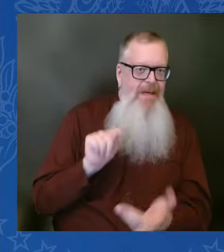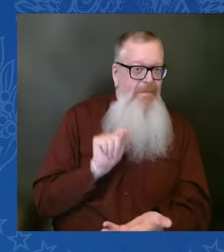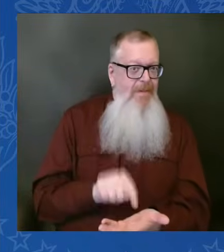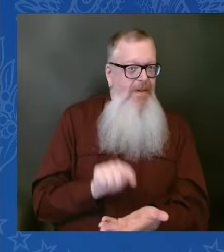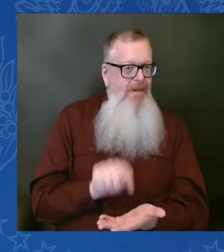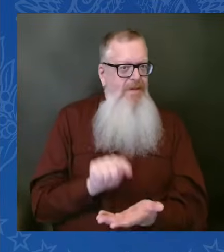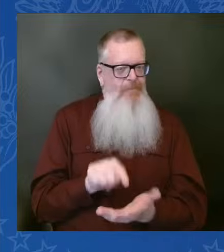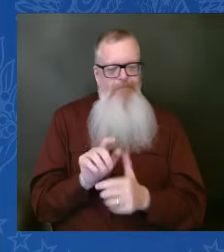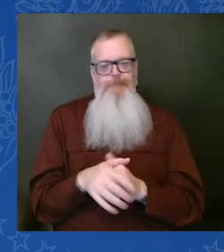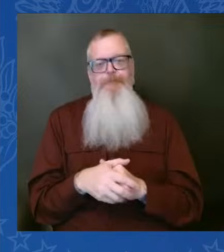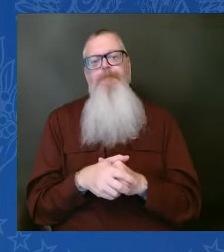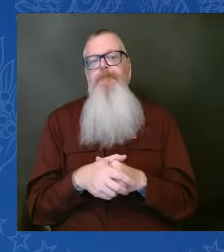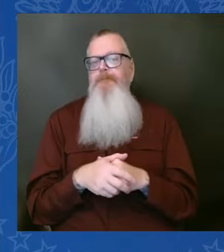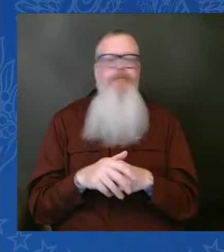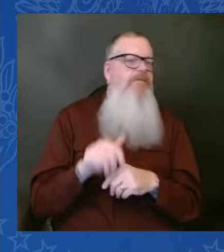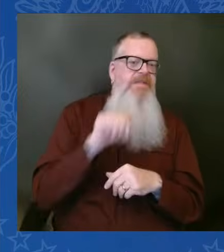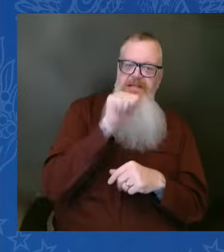I won’t get in -- we can talk about taxes.